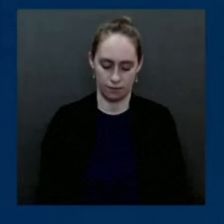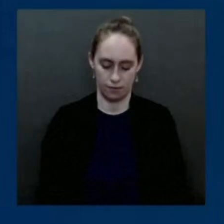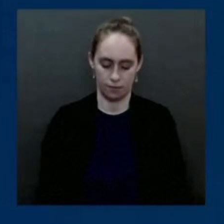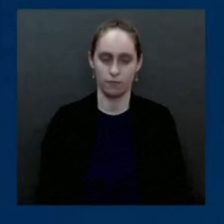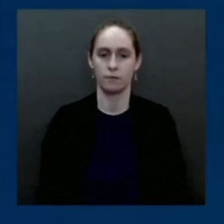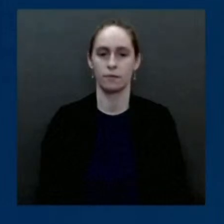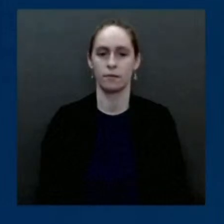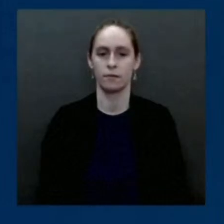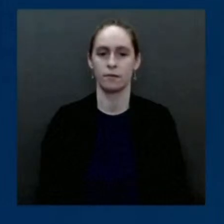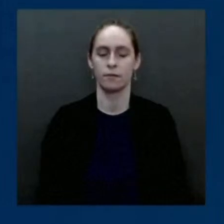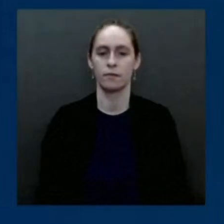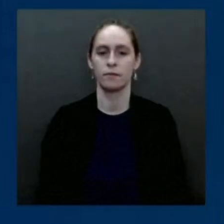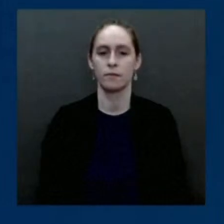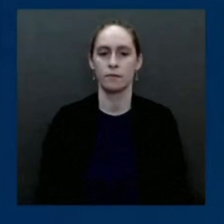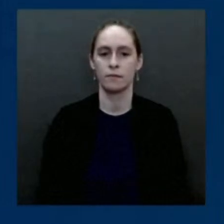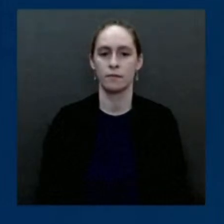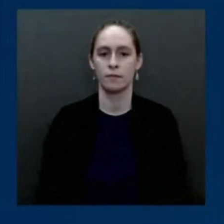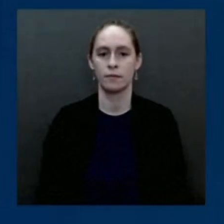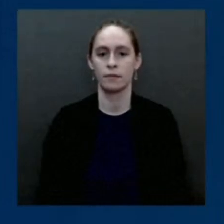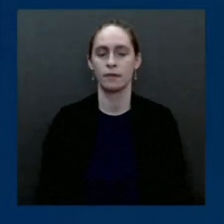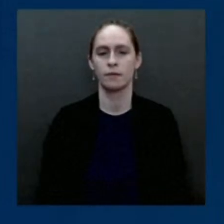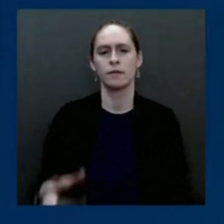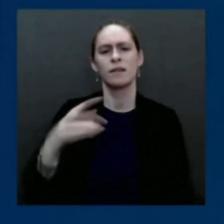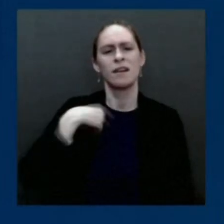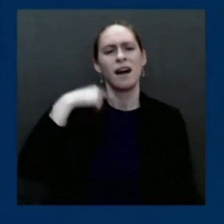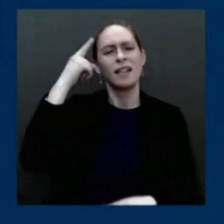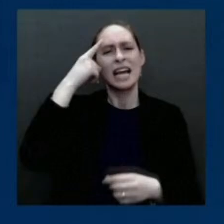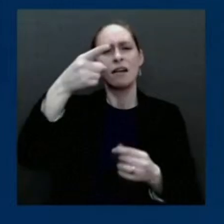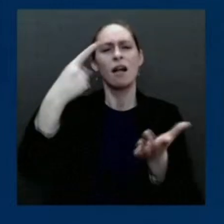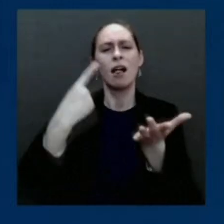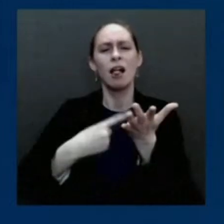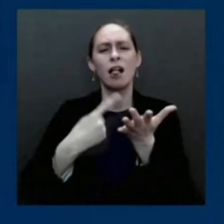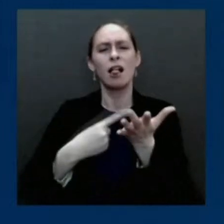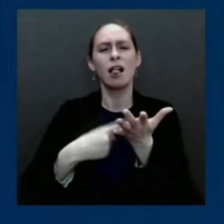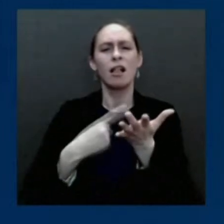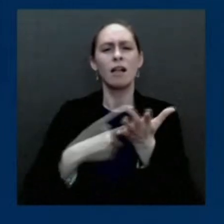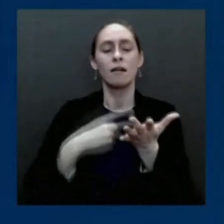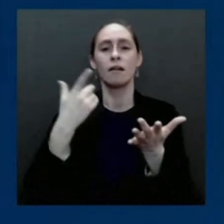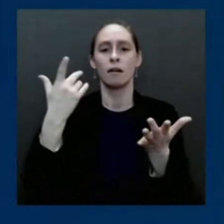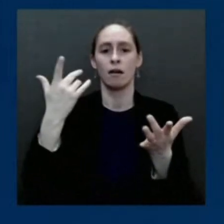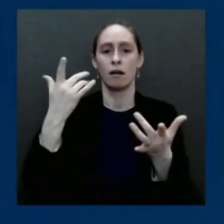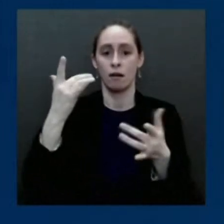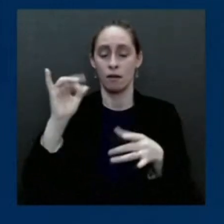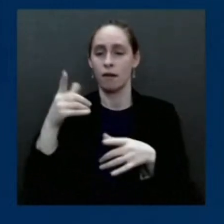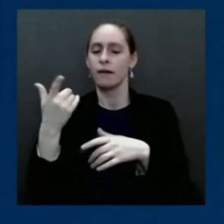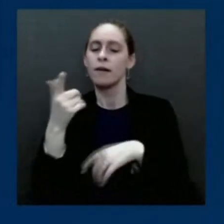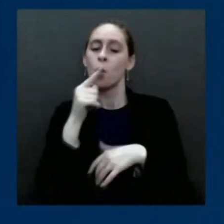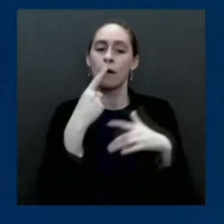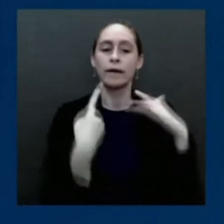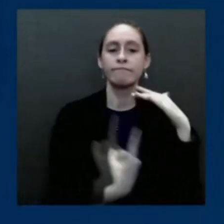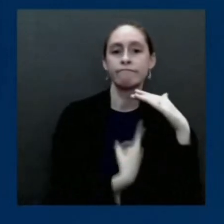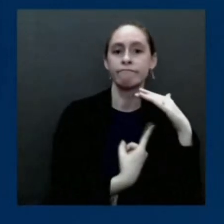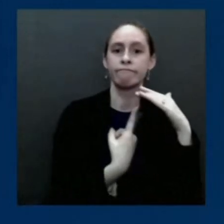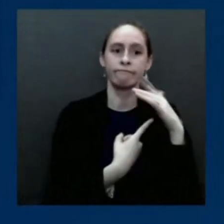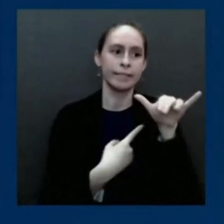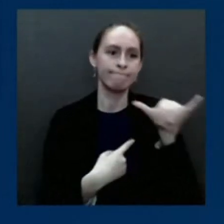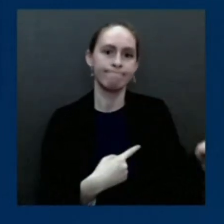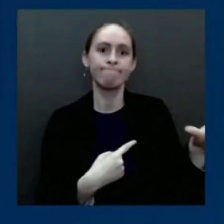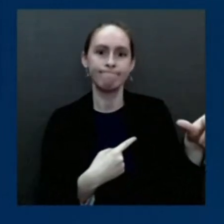THANKS FOR THIS QUESTION. I THINK YOU'RE REFERRING TO MY DISCUSSION WITH REGARD TO ISOLATION RATHER THAN